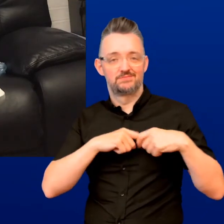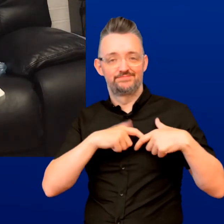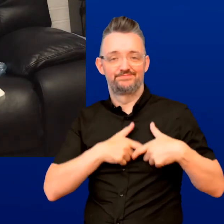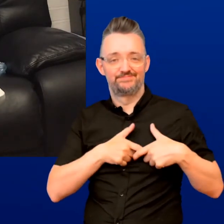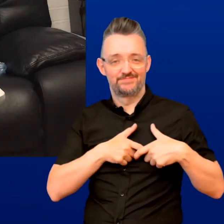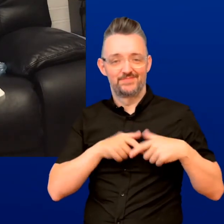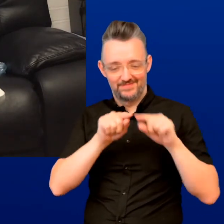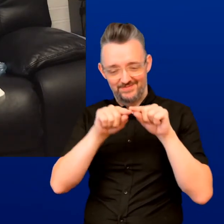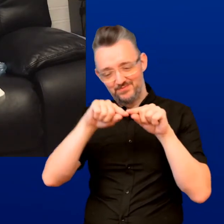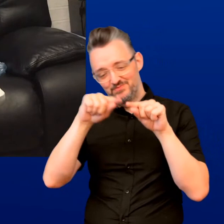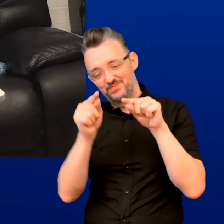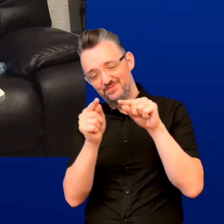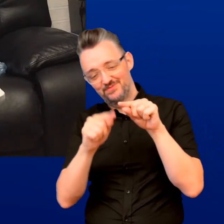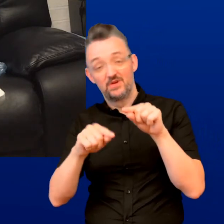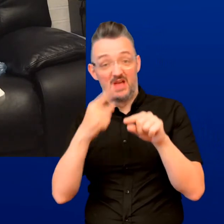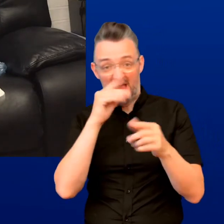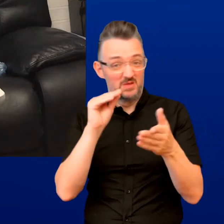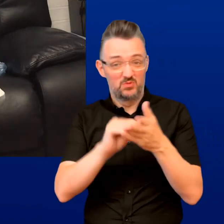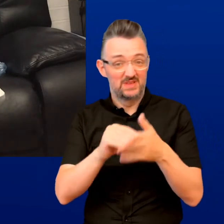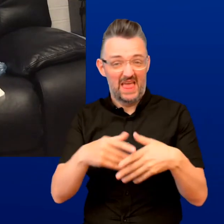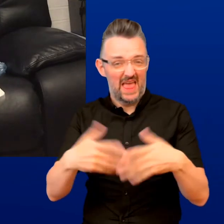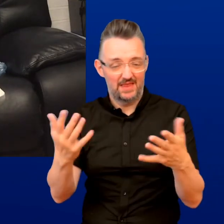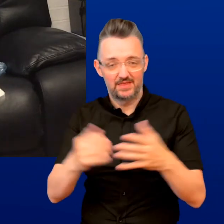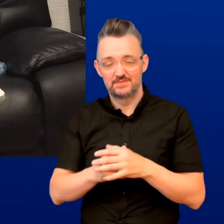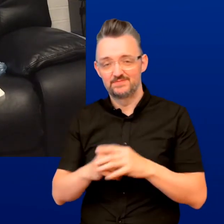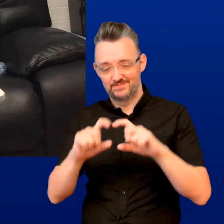on the edge of one of your